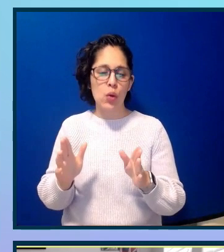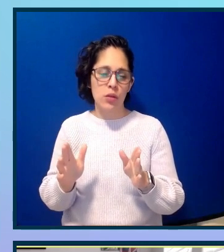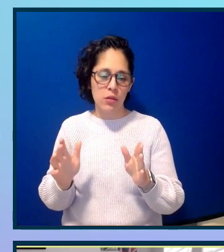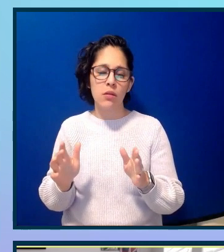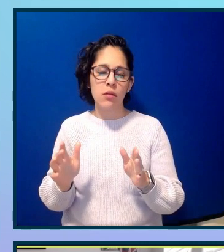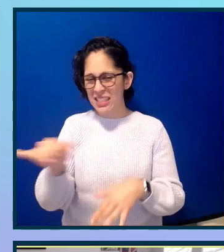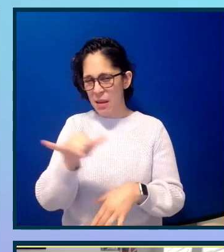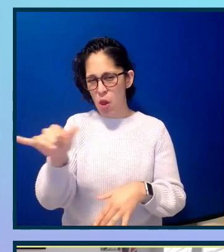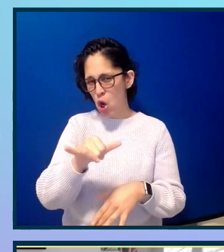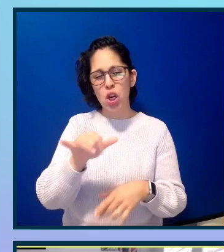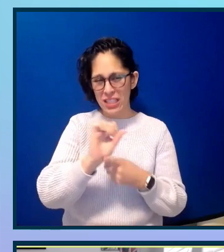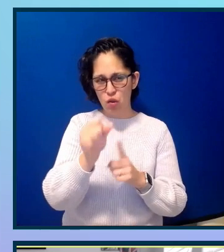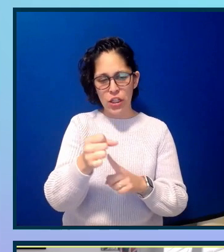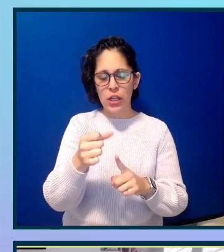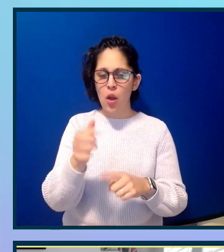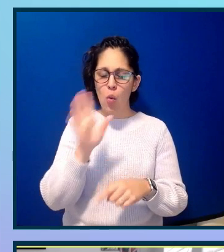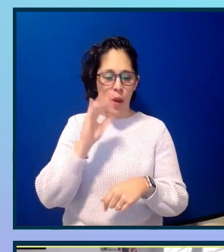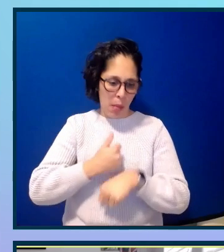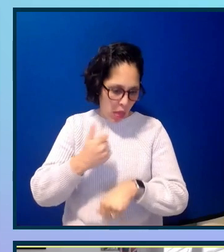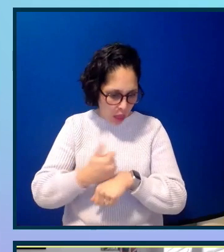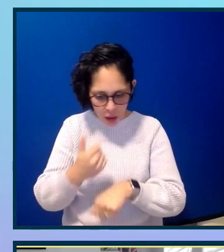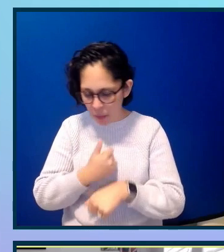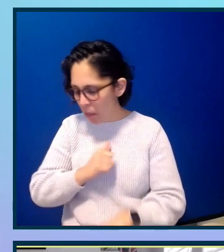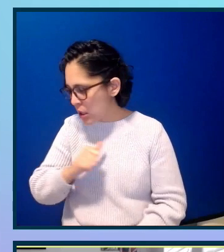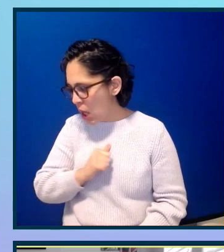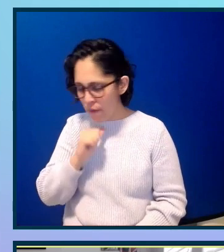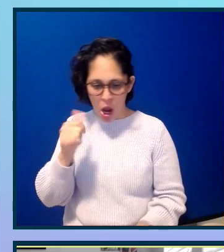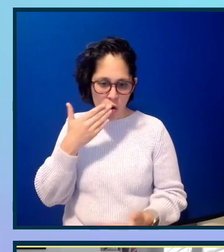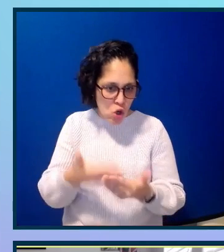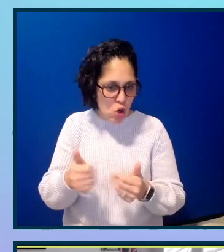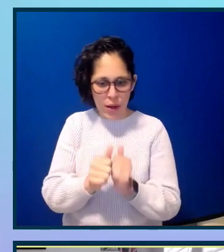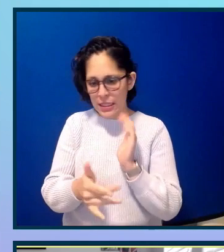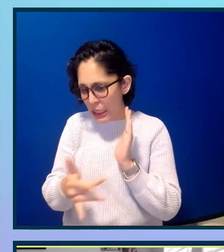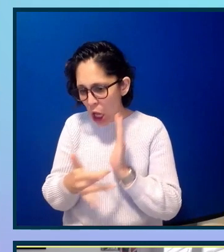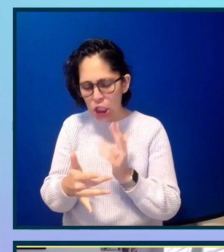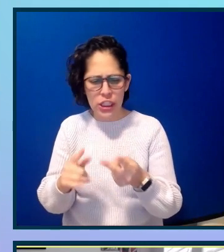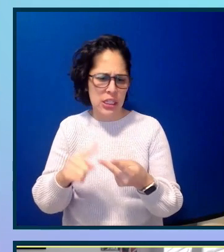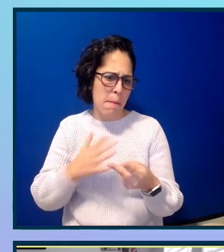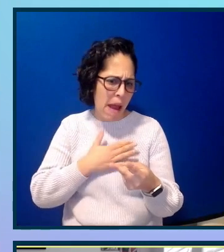is they blame themselves. They say, "Oh, well, I'm not good at this technology. It's my fault."